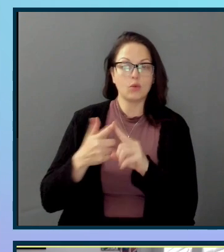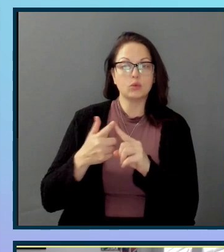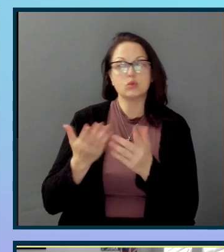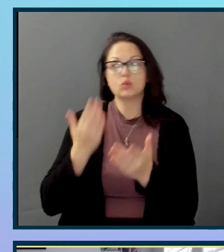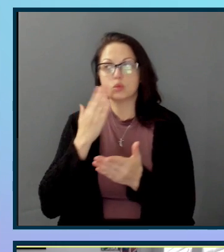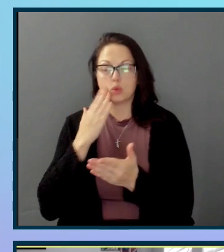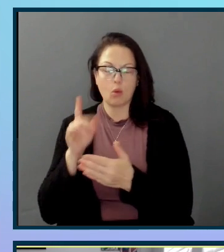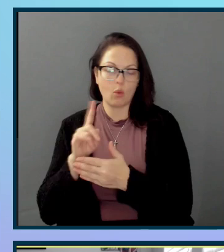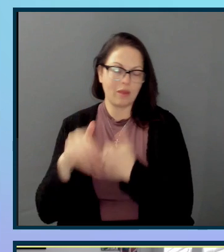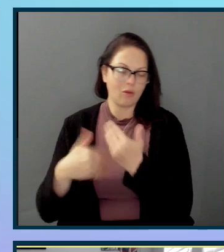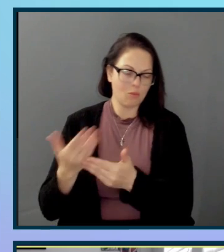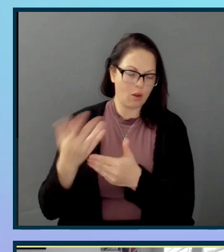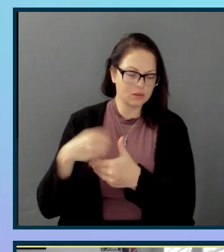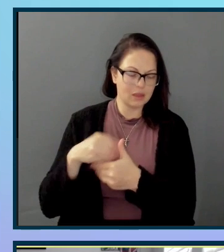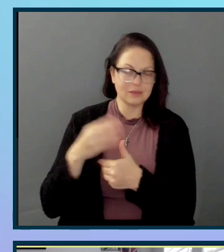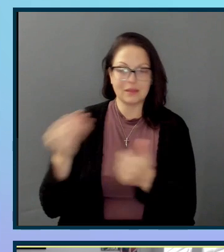where they are in the process and what they haven't finished.